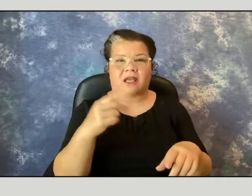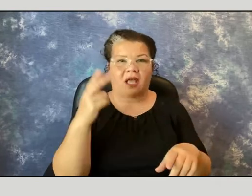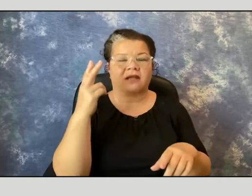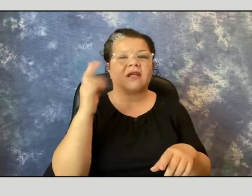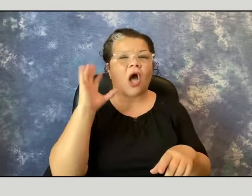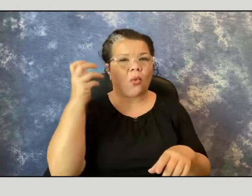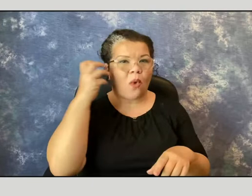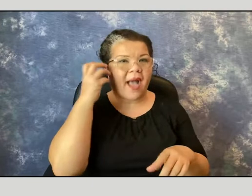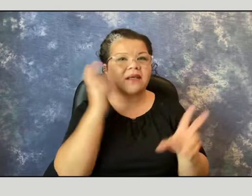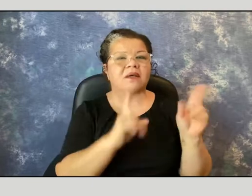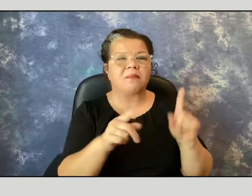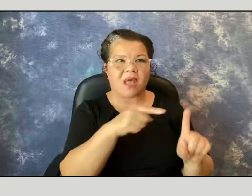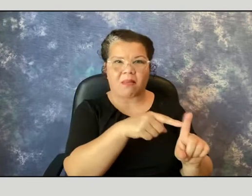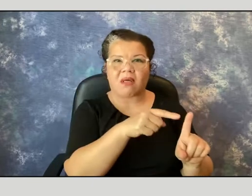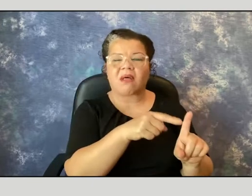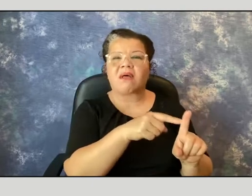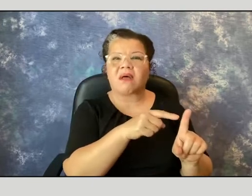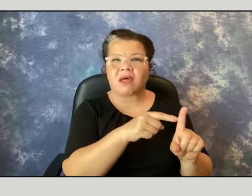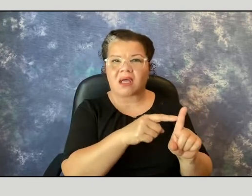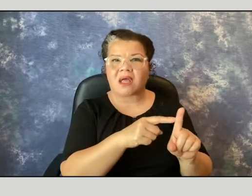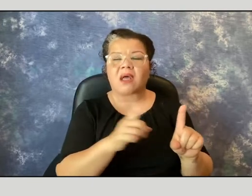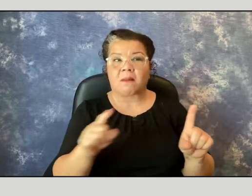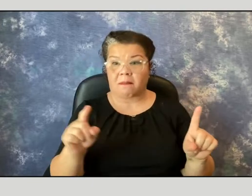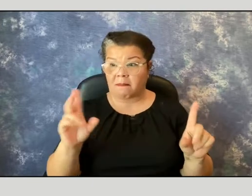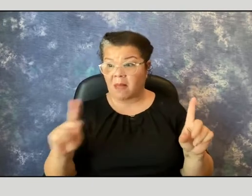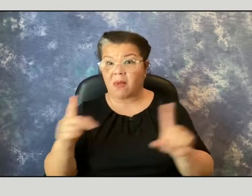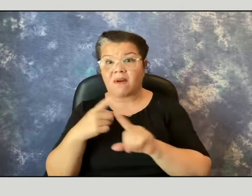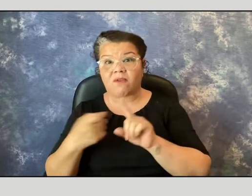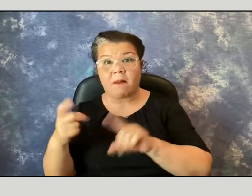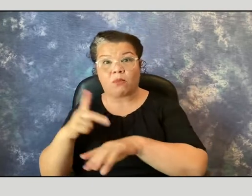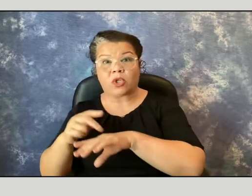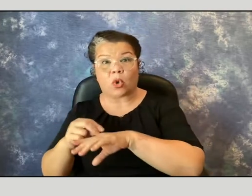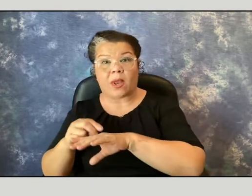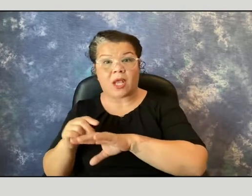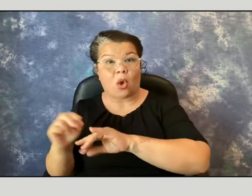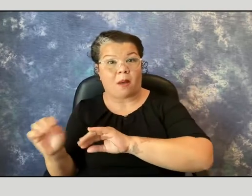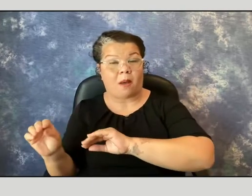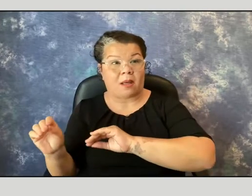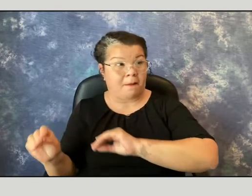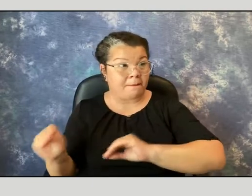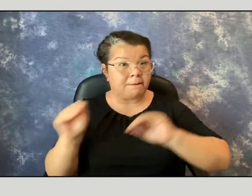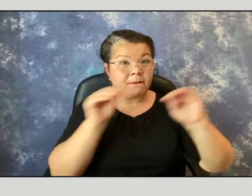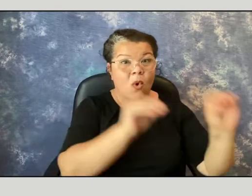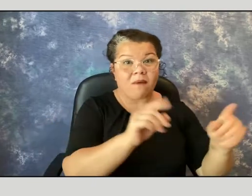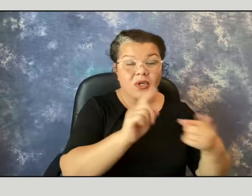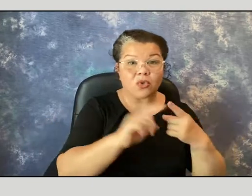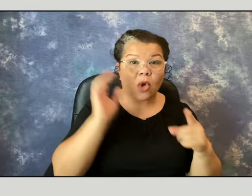people going to work the cane fields in Hawaii, people coming to do factory work in Philadelphia